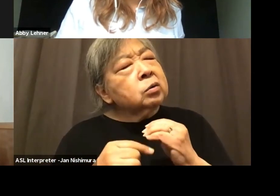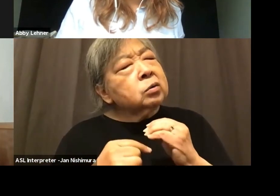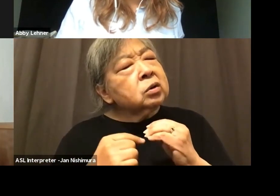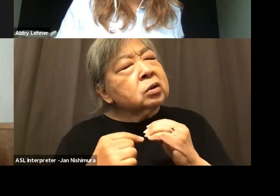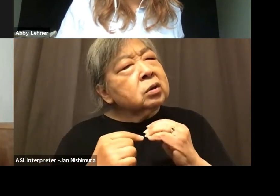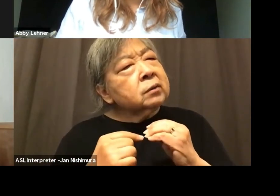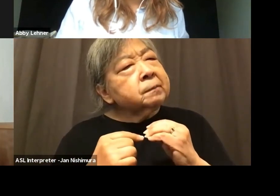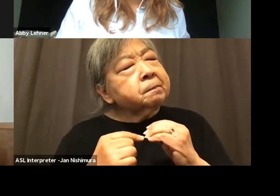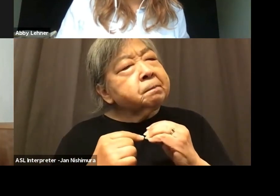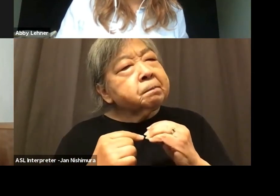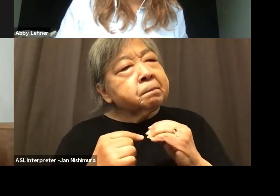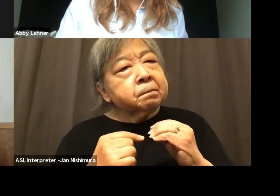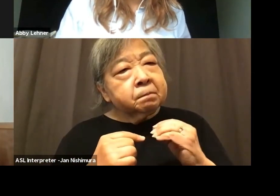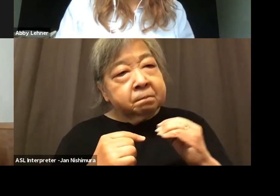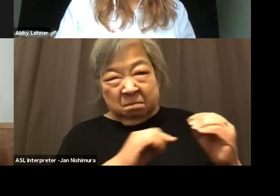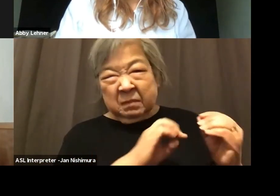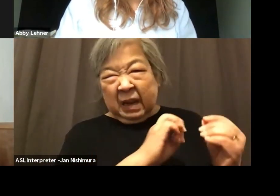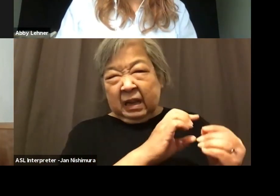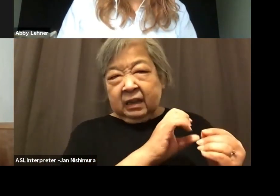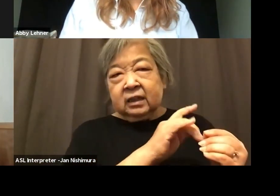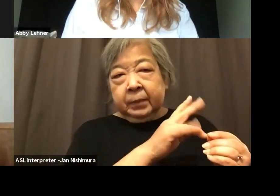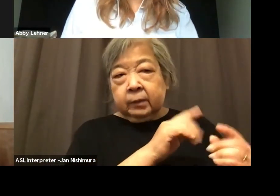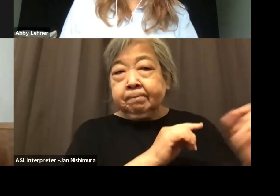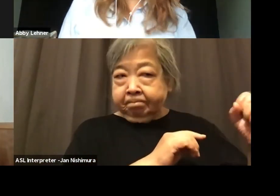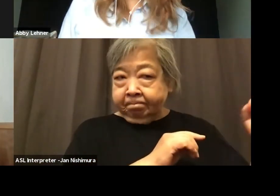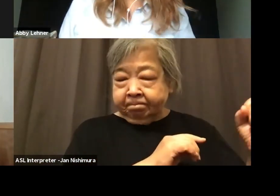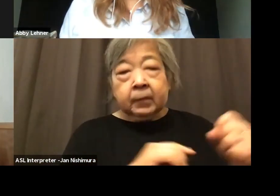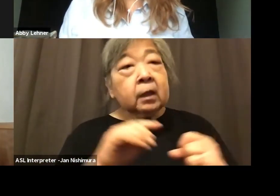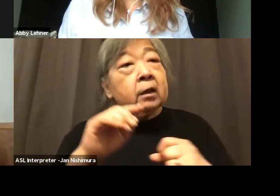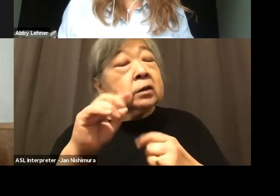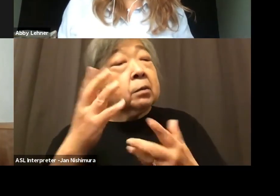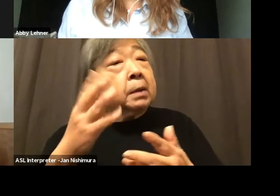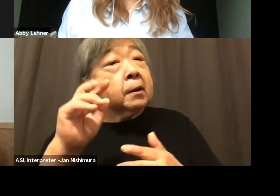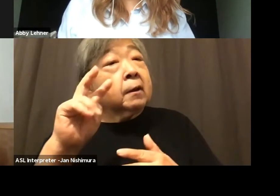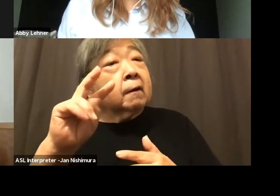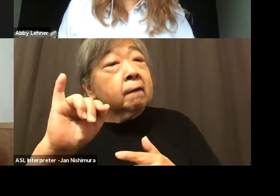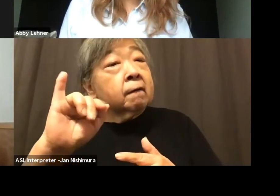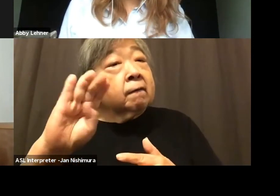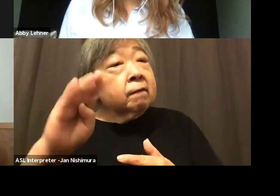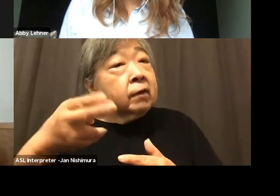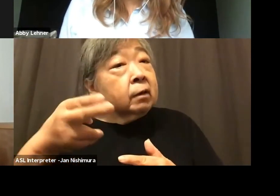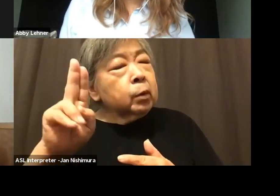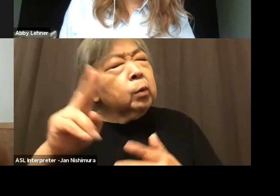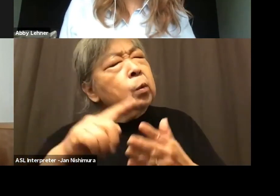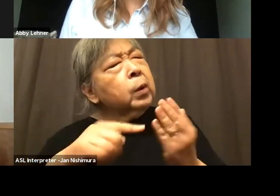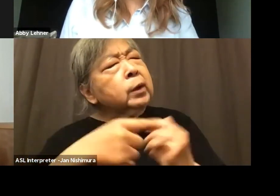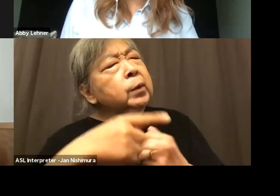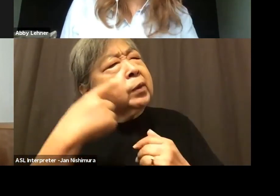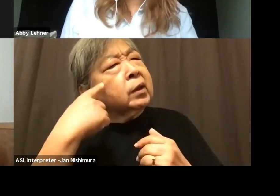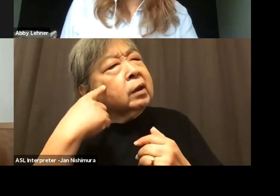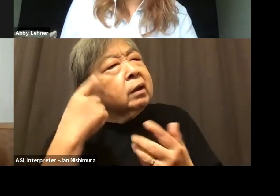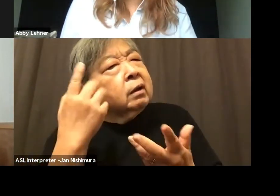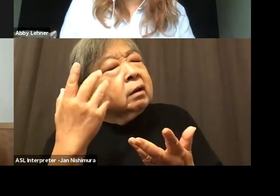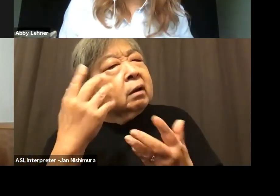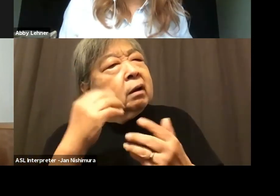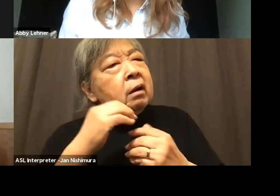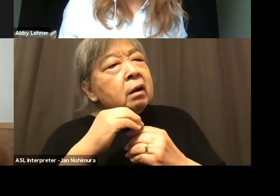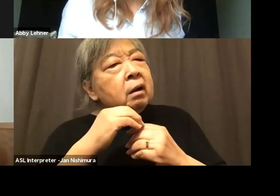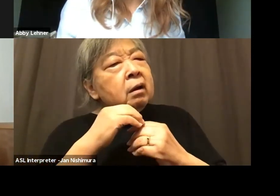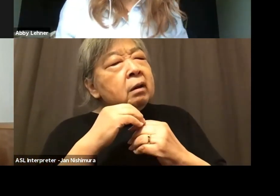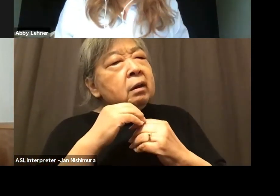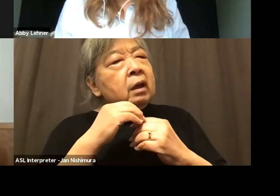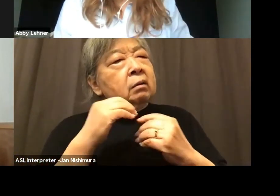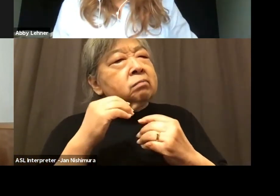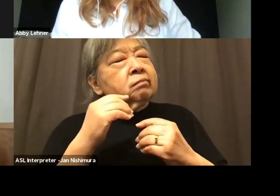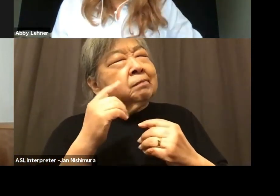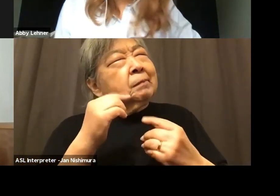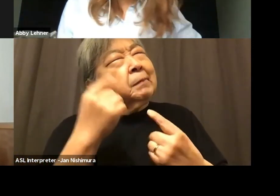What about Vibhu, what do you think, kind of reflecting on your Master's Degree